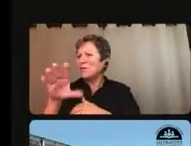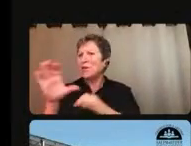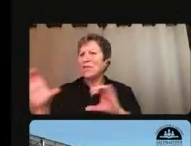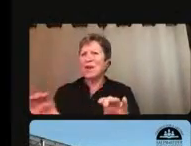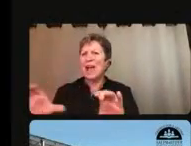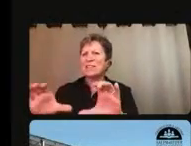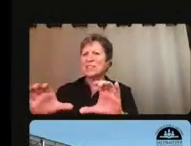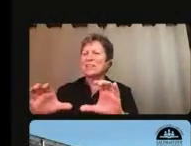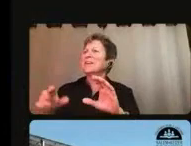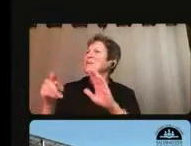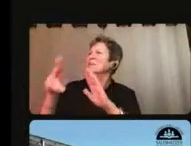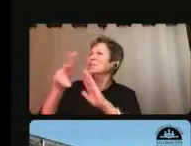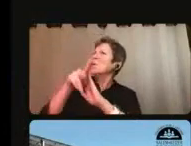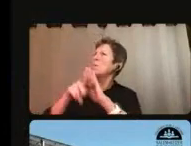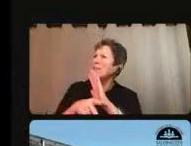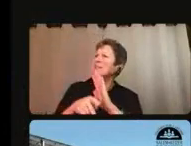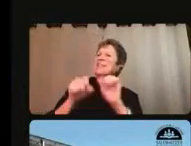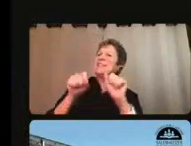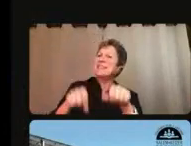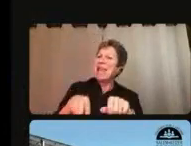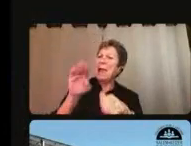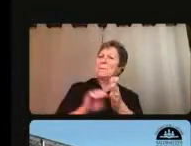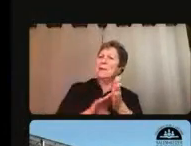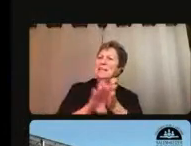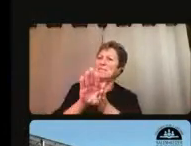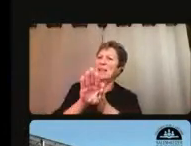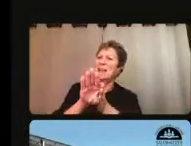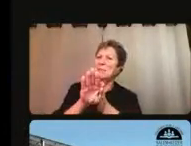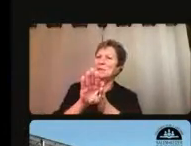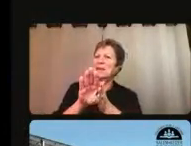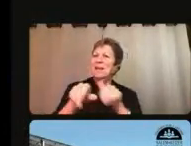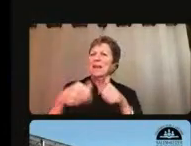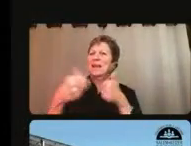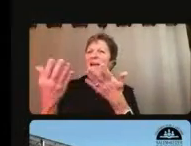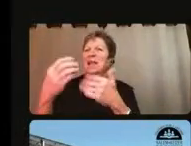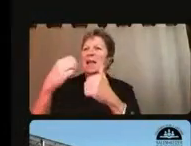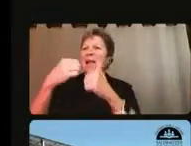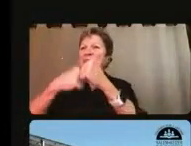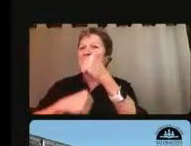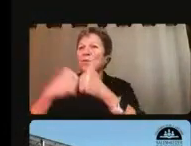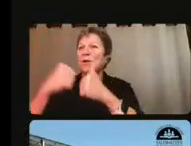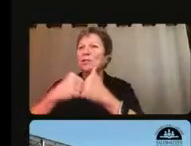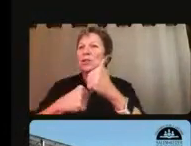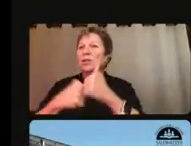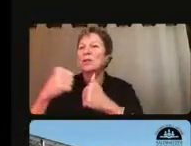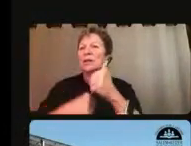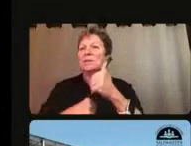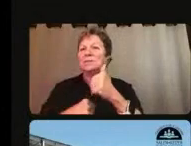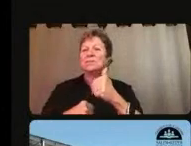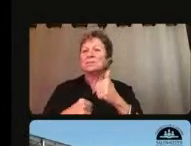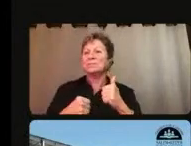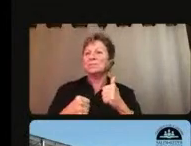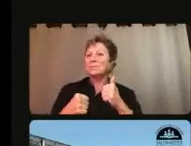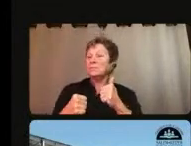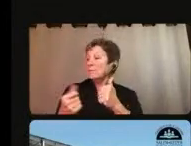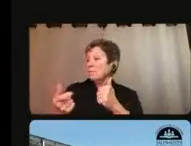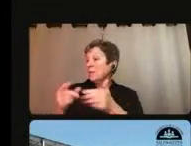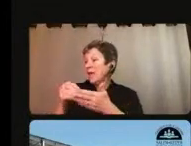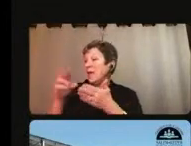THEY DON'T HAVE TO WORRY ABOUT TAKING RESPONSIBILITY FOR THEIR ACTIONS. THEY'RE GOING TO DO WHATEVER THEY WANT.